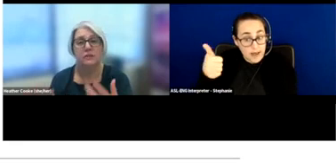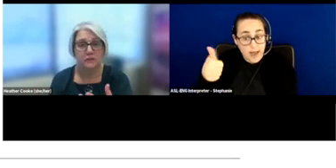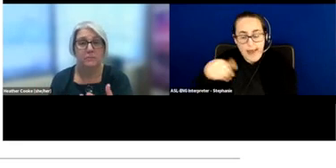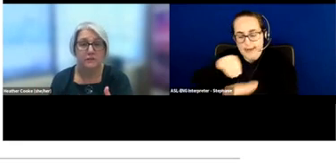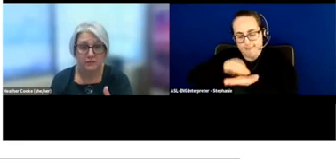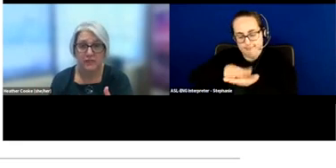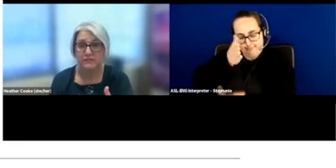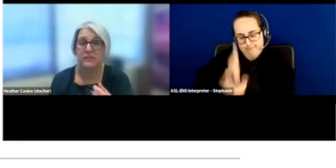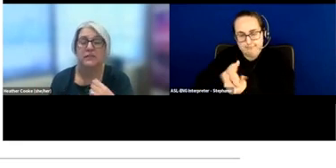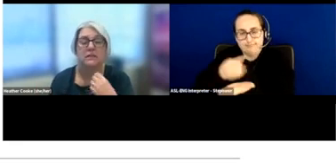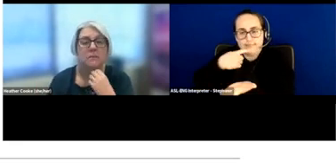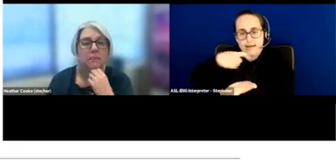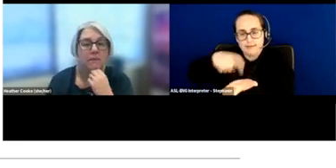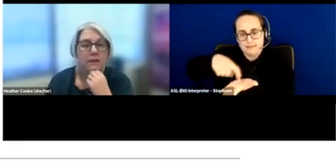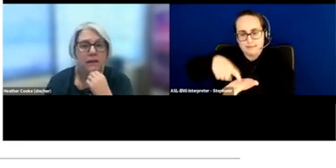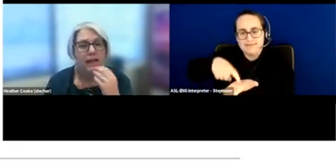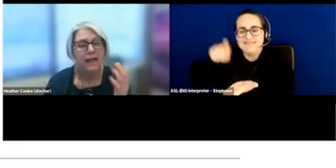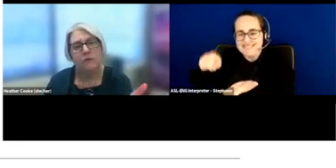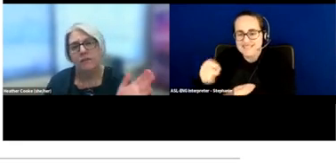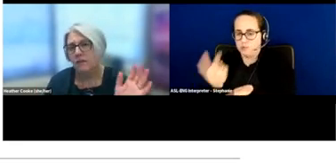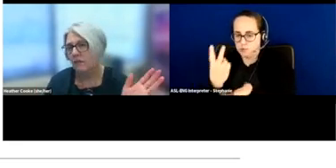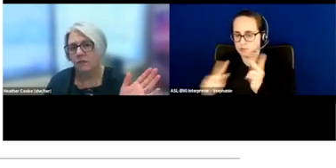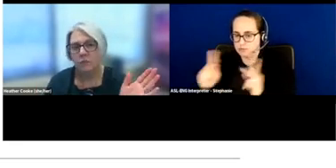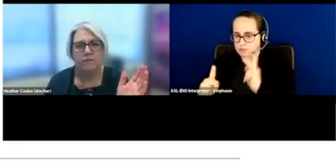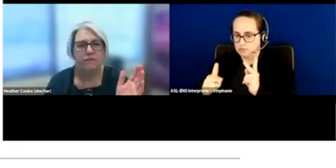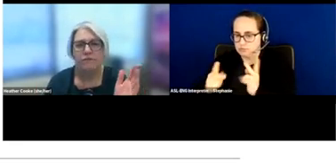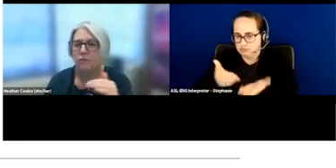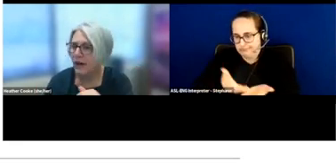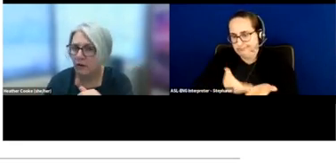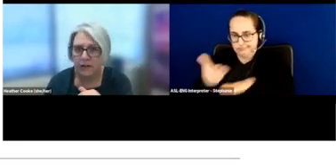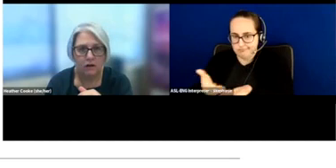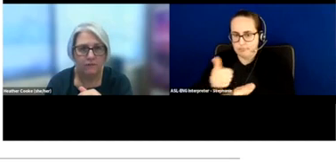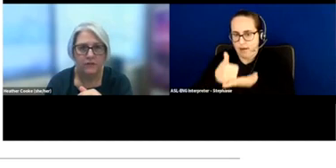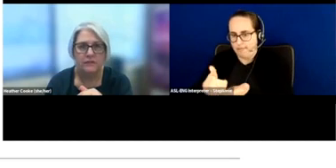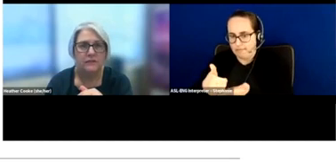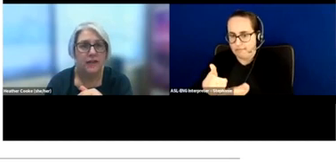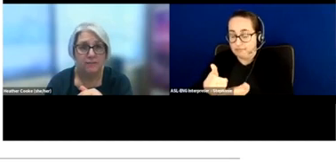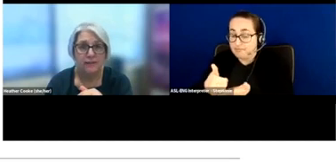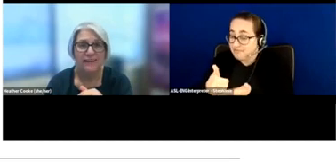or a two person transfer. And so assistance was rarely offered to Emily, who was the